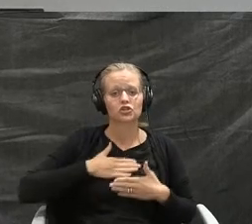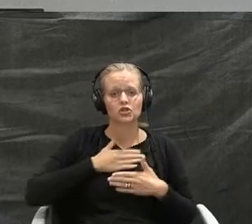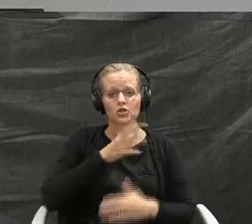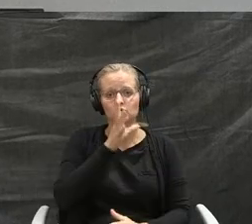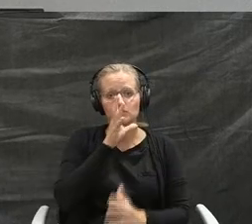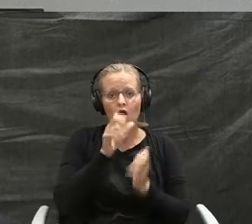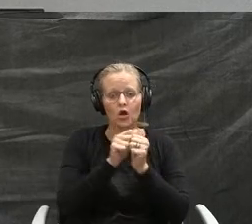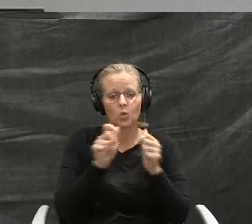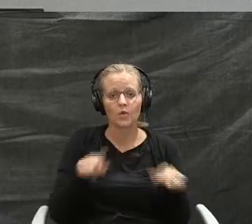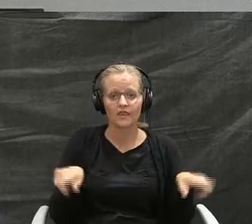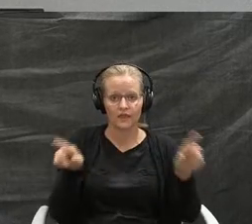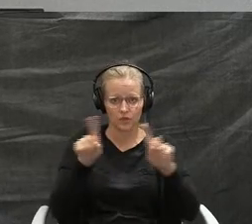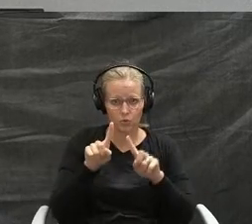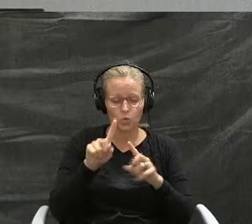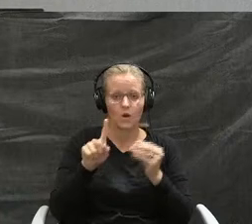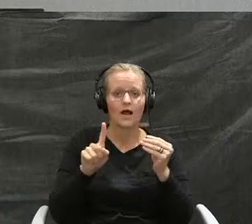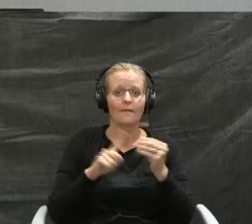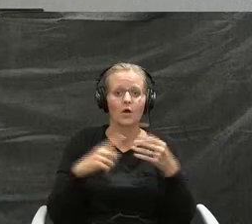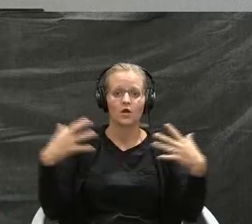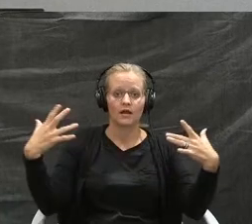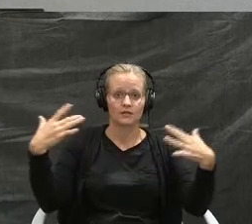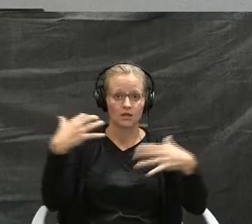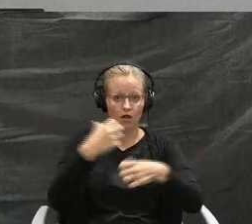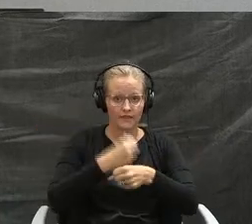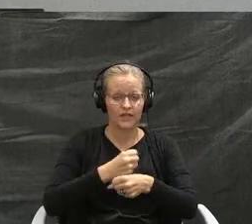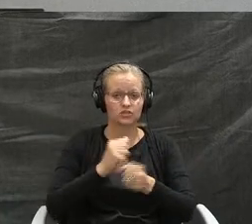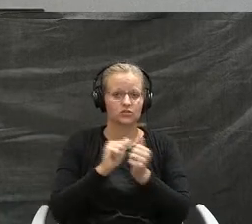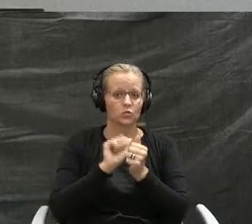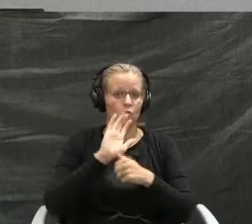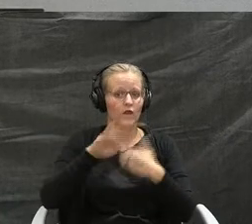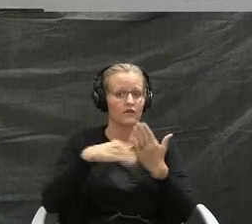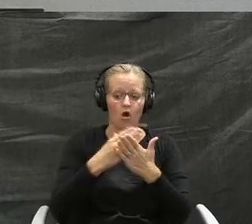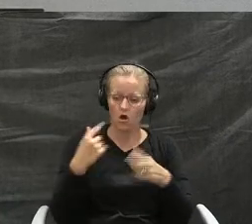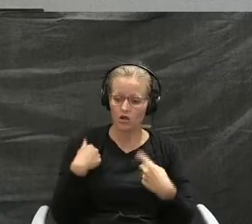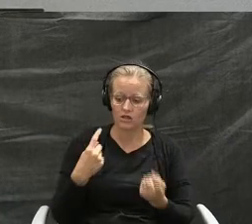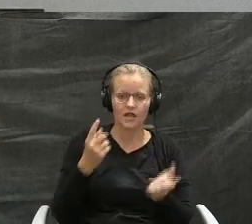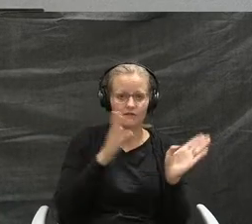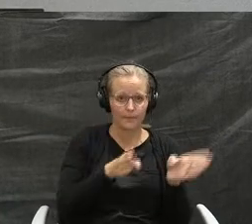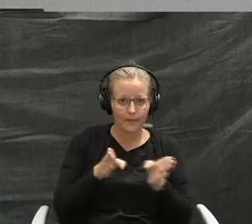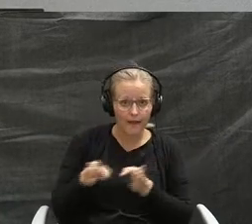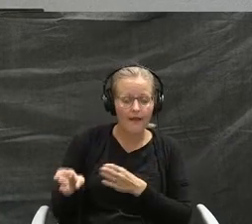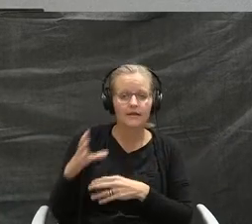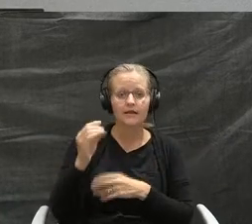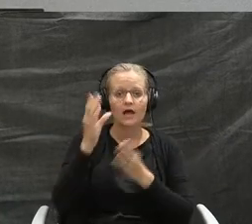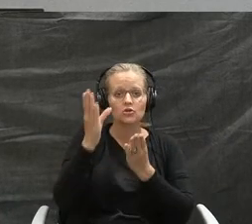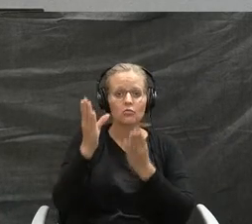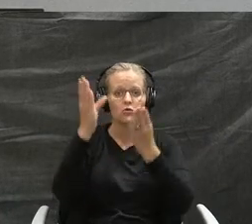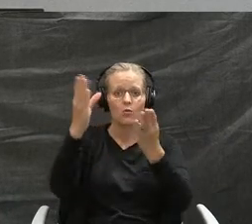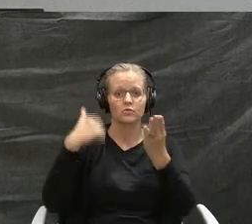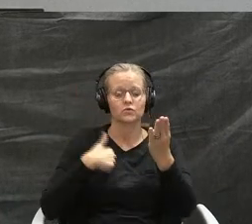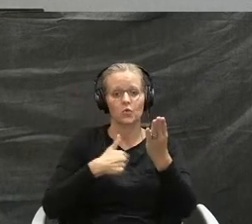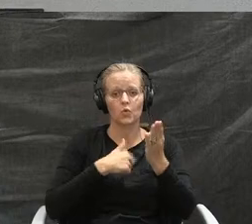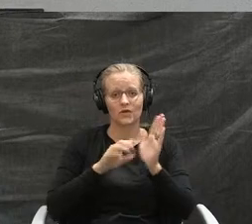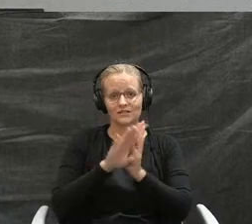the consolidation of all of this planning and proposal that we've developed for your